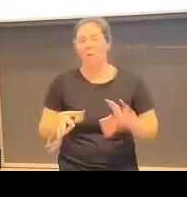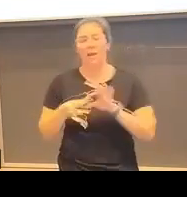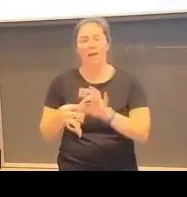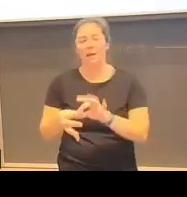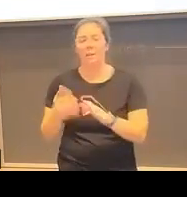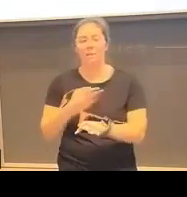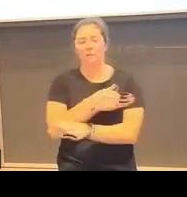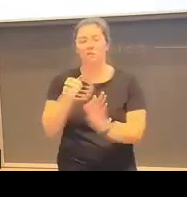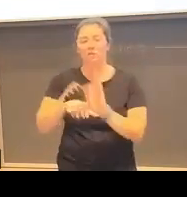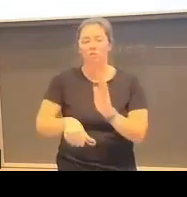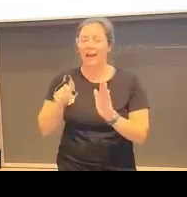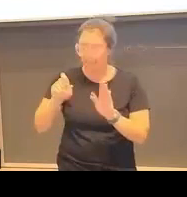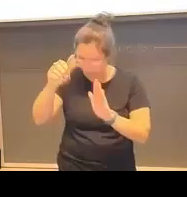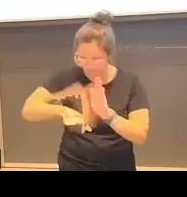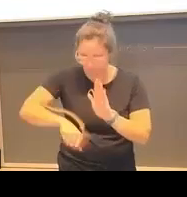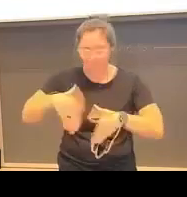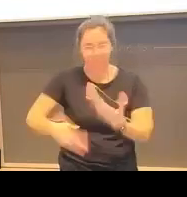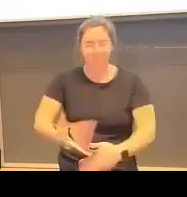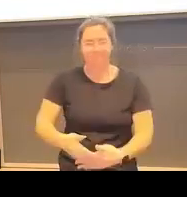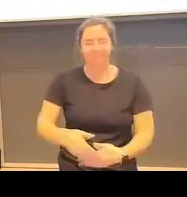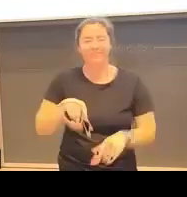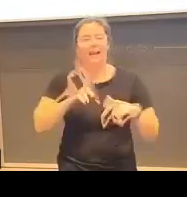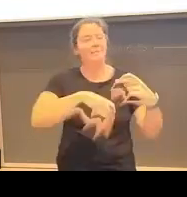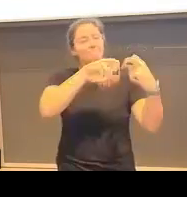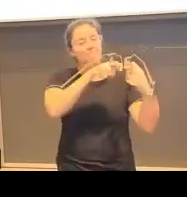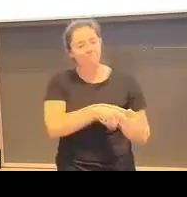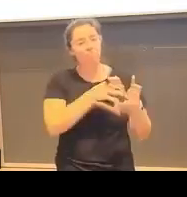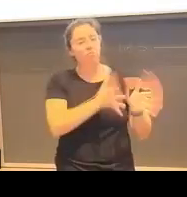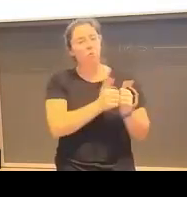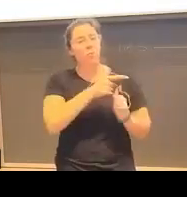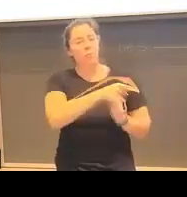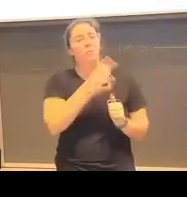cut them open I'm not going to sit down and have conversation first about who they are I'll get to